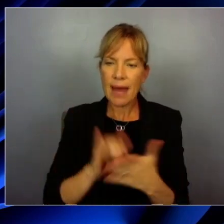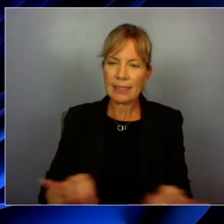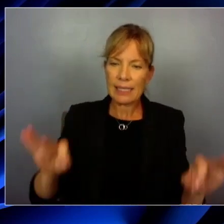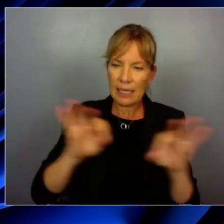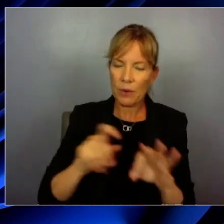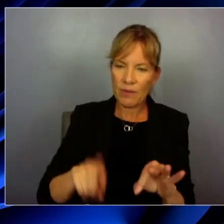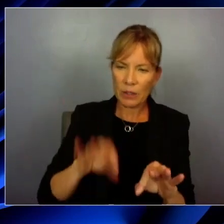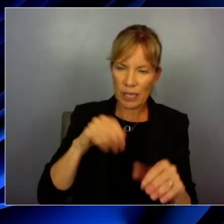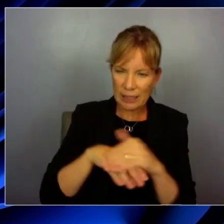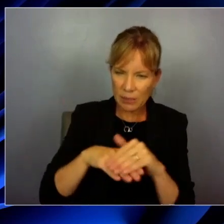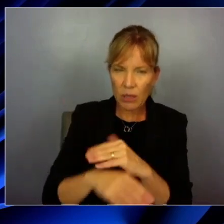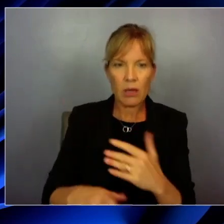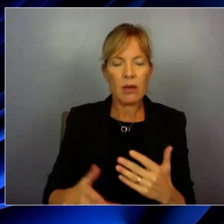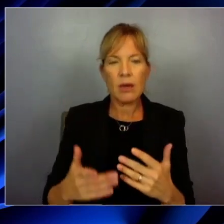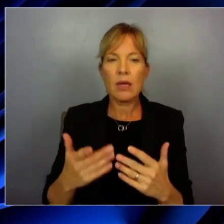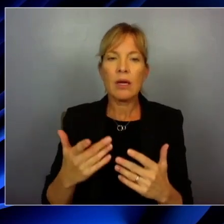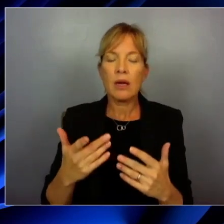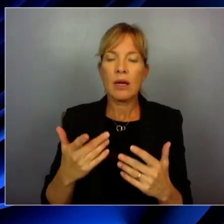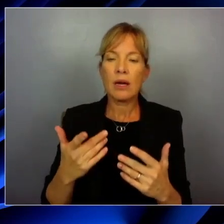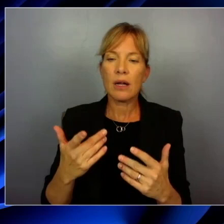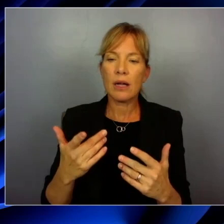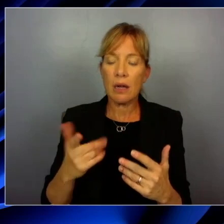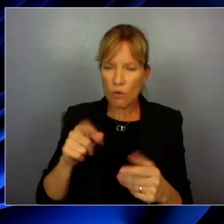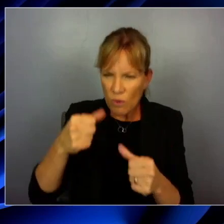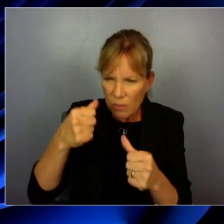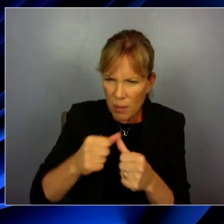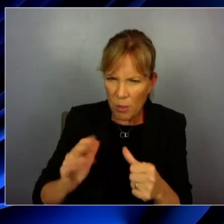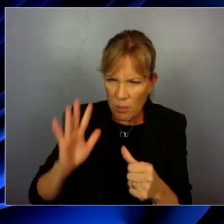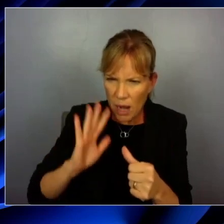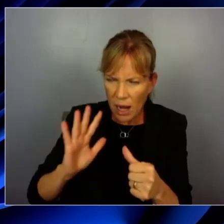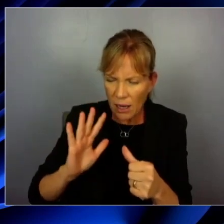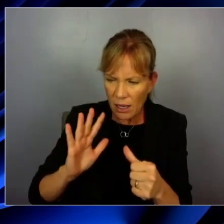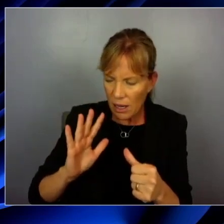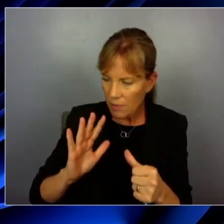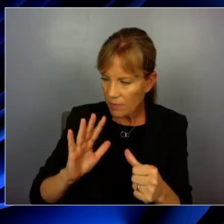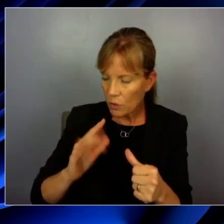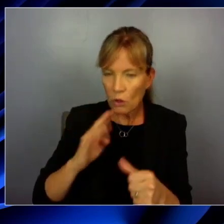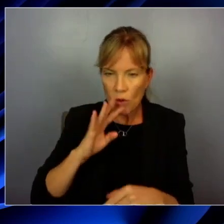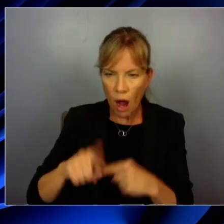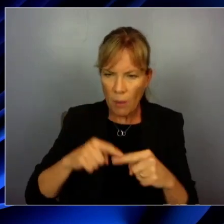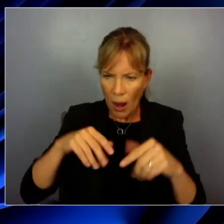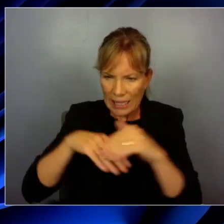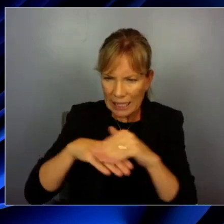I remember I don't know if you remember back when we talk about accessibility checker in office,